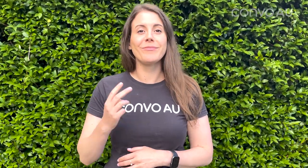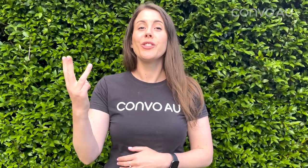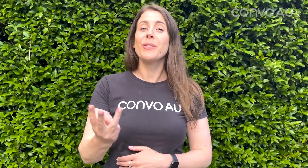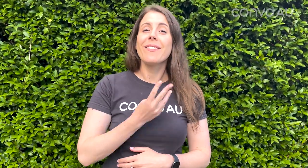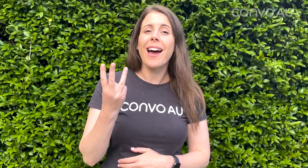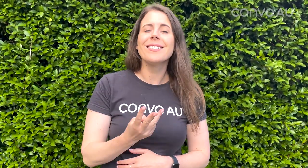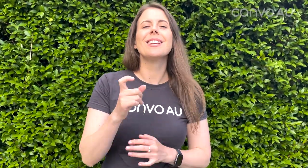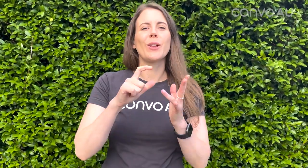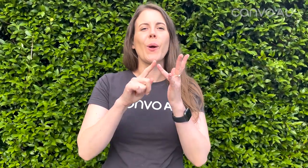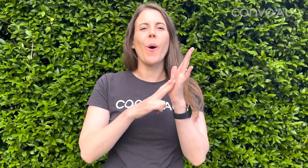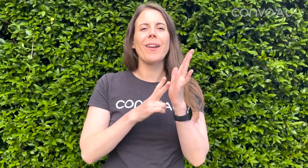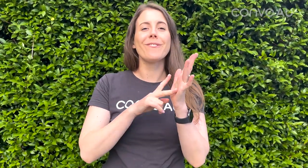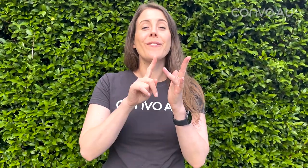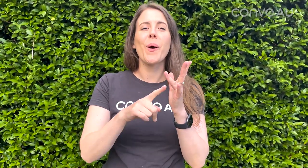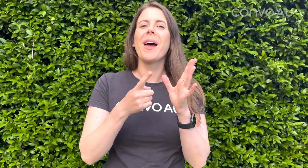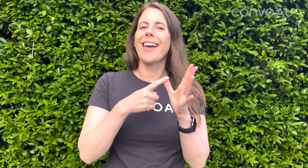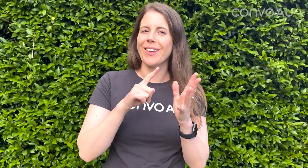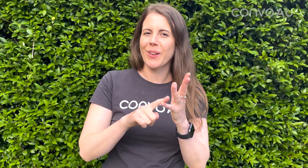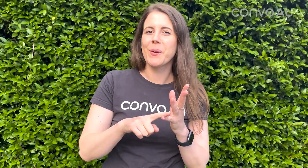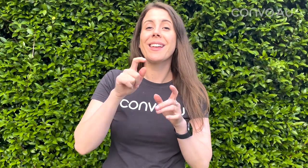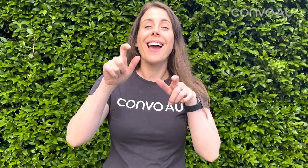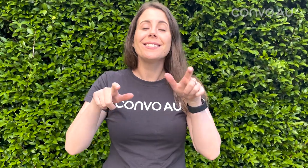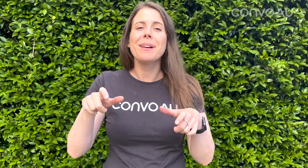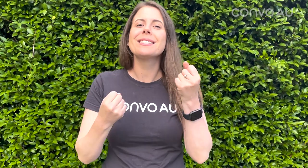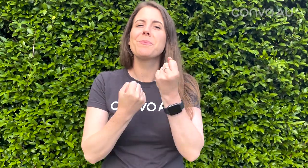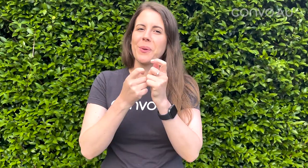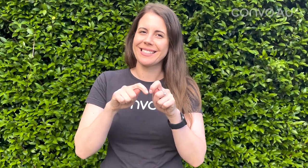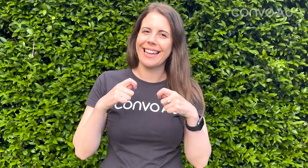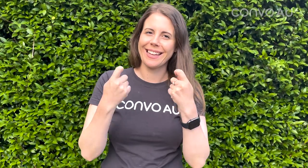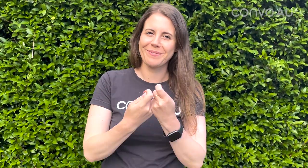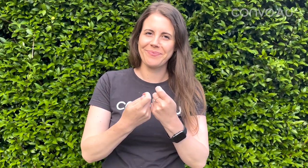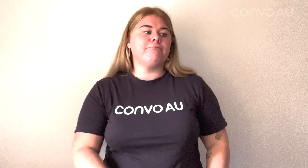We are part of Convo Australia Customer support.